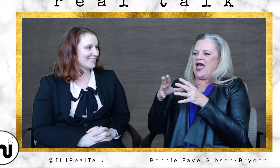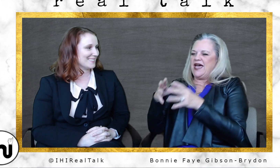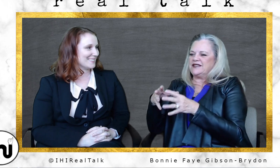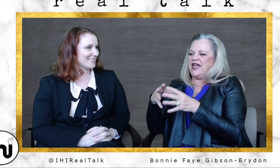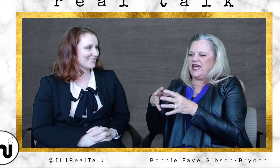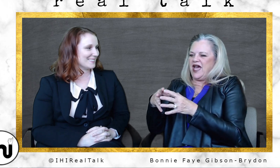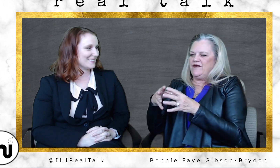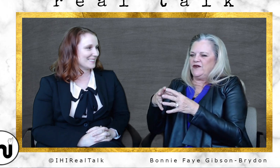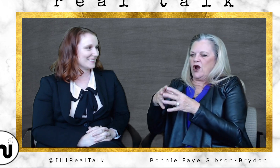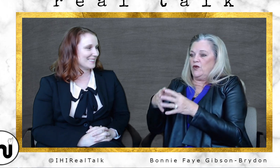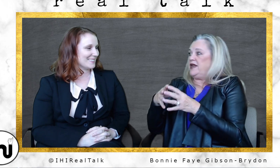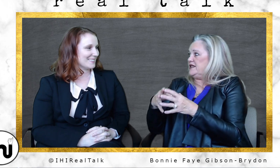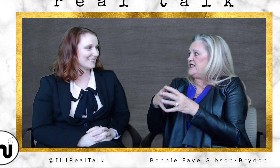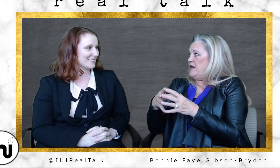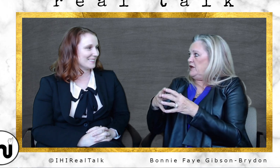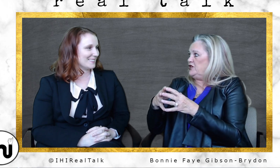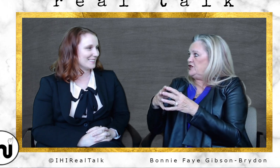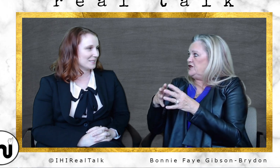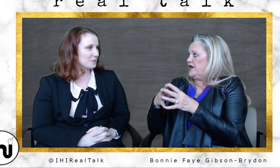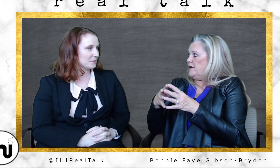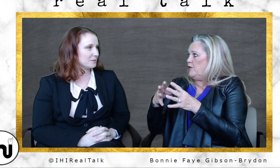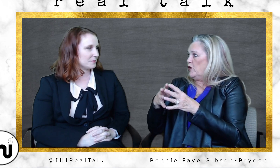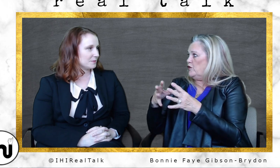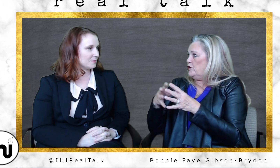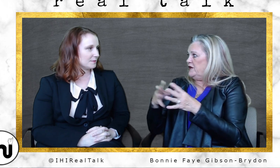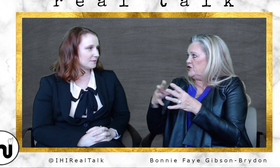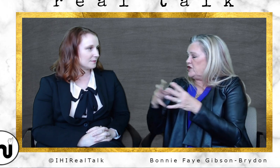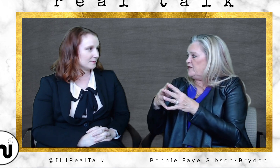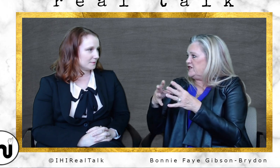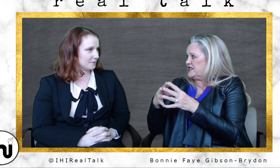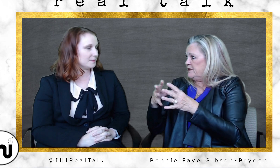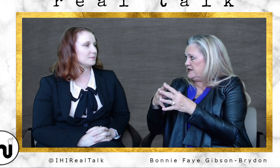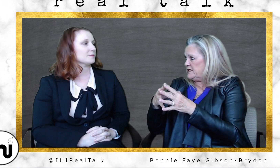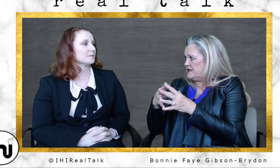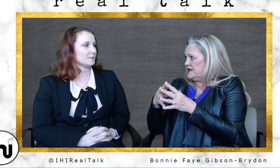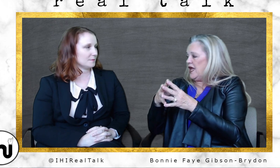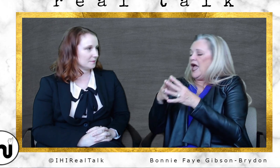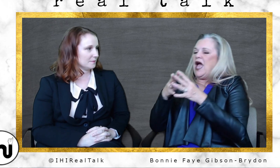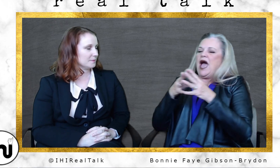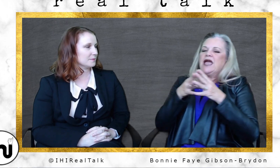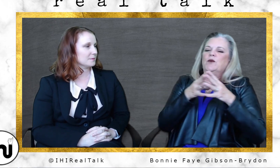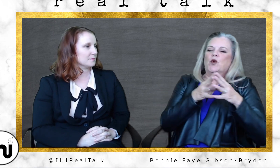As I have already established the boardroom mentorshop for six months, I am working